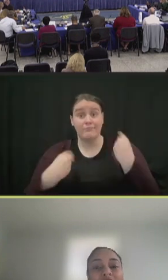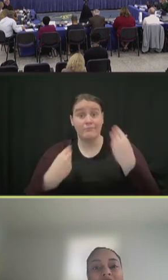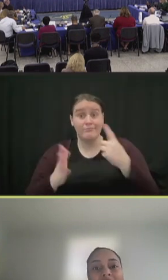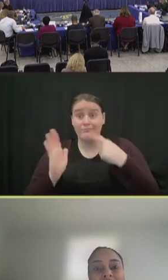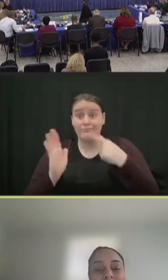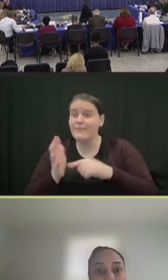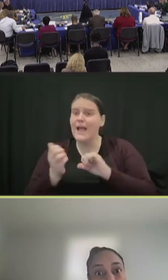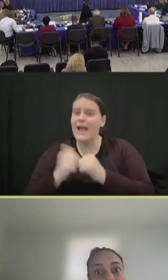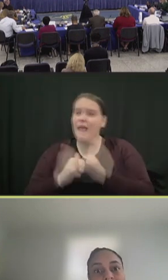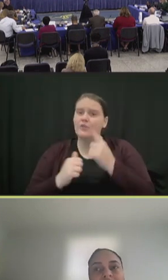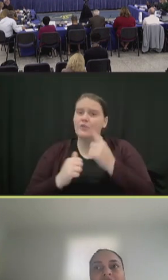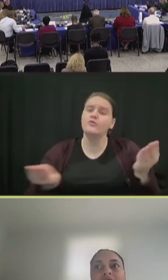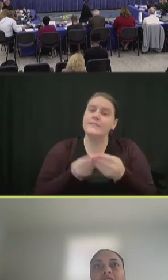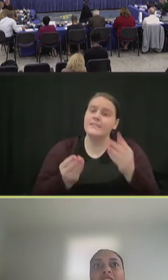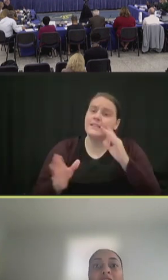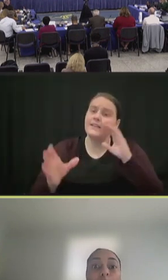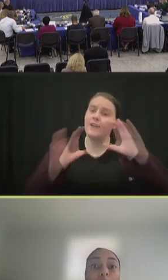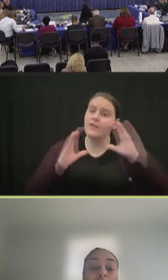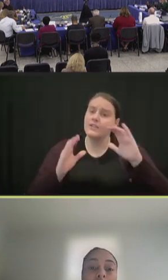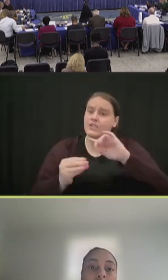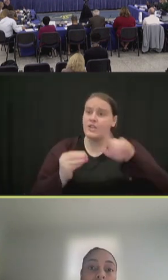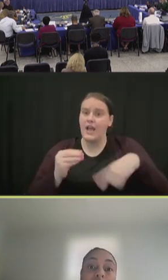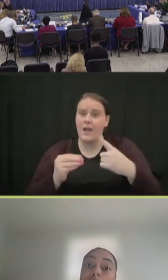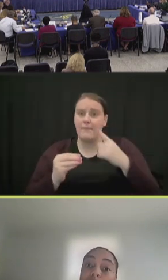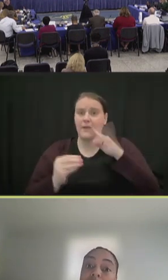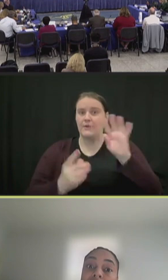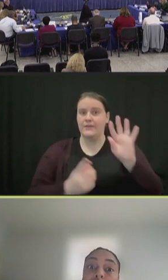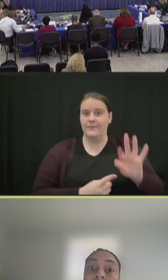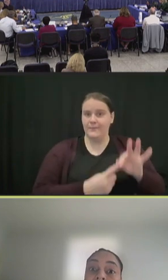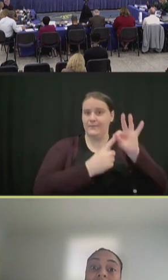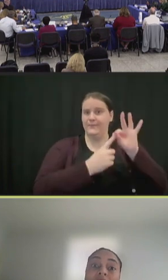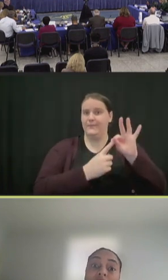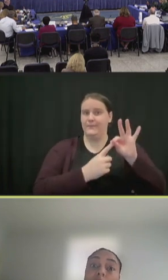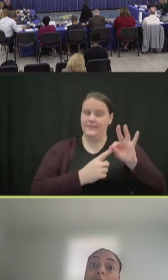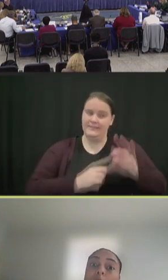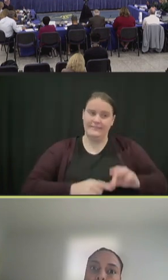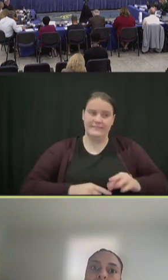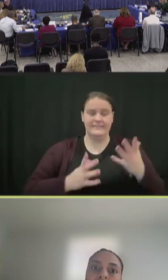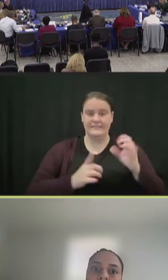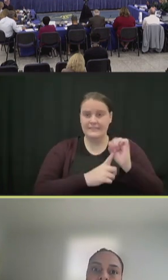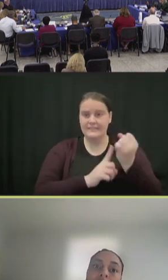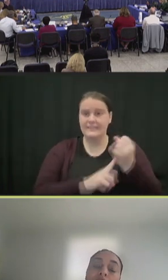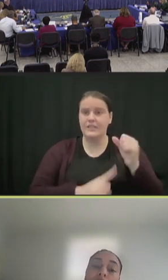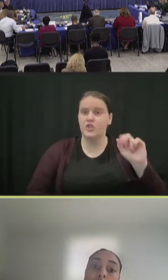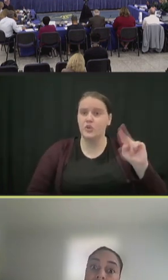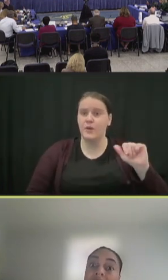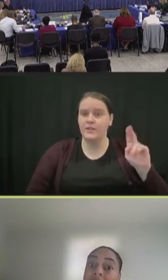around these nuances. Our social and digital ads are a little bit more real estate to go to